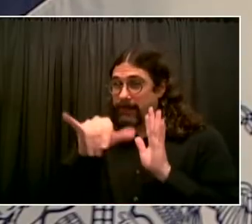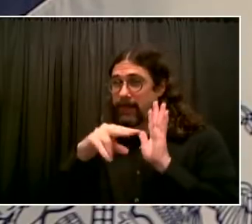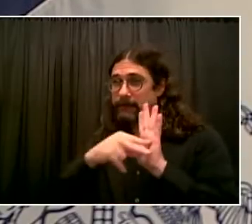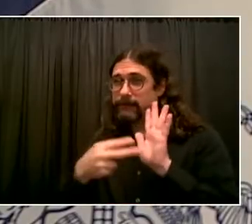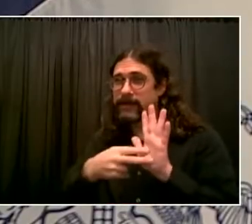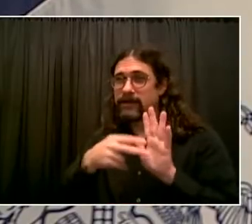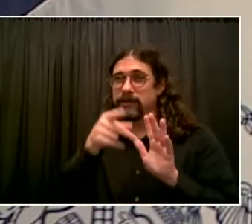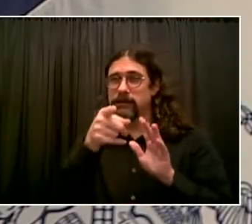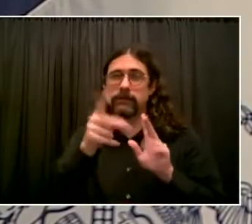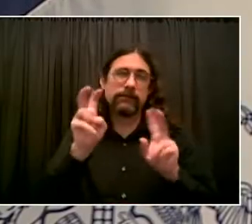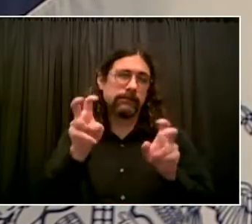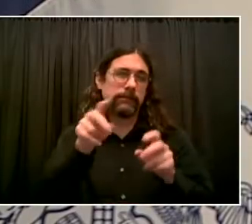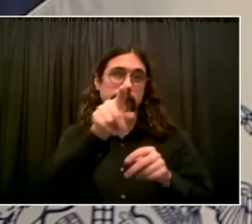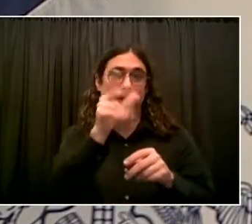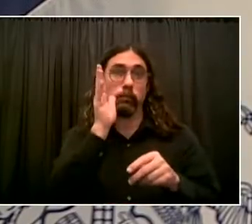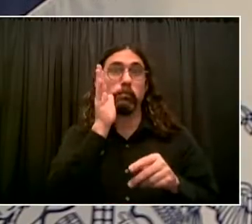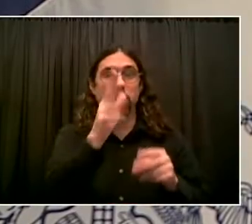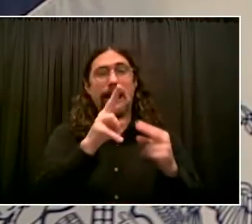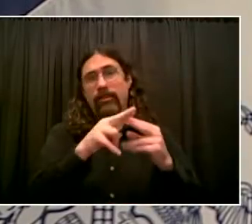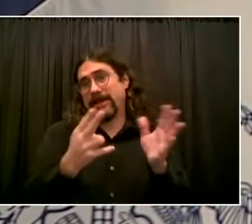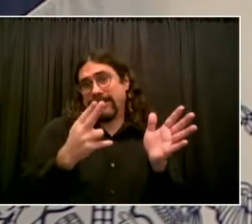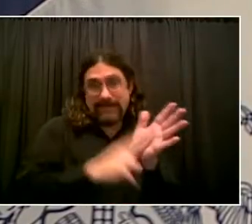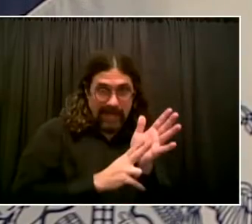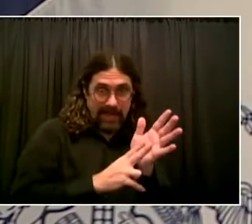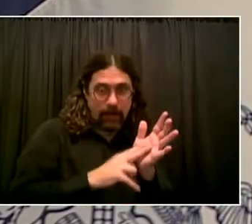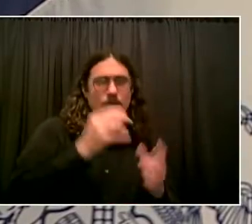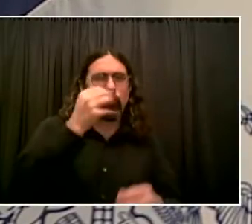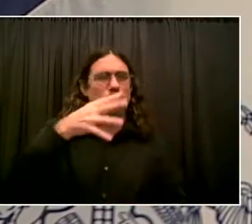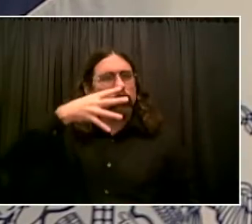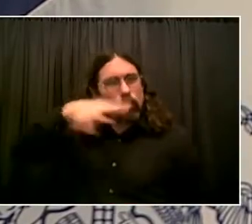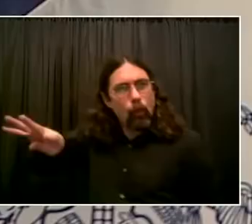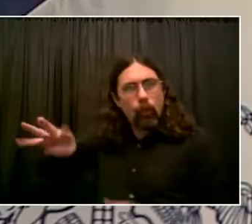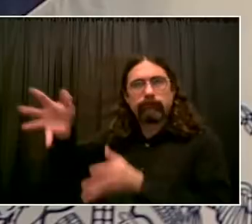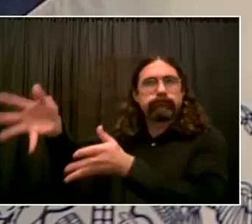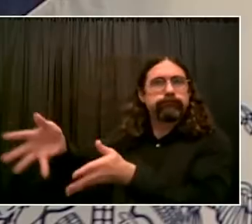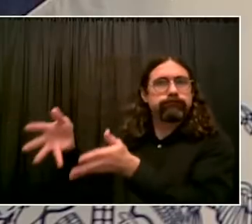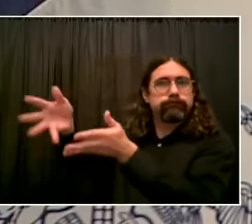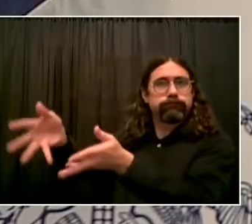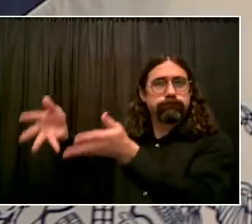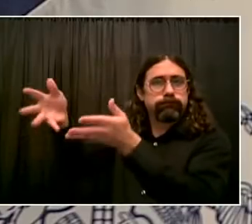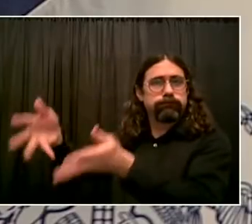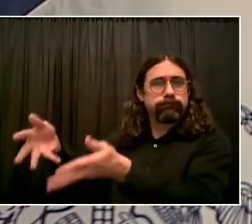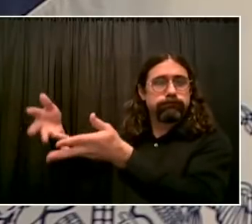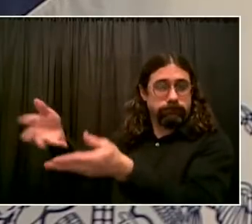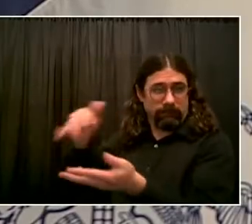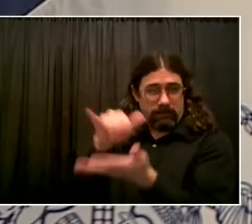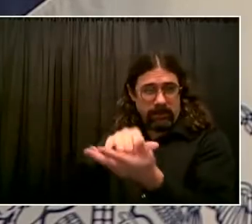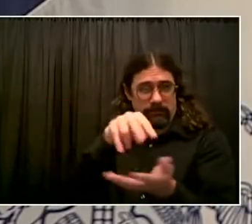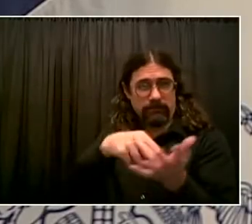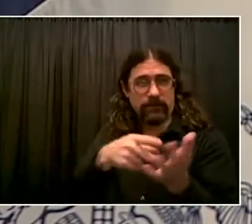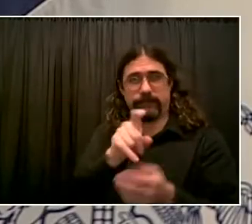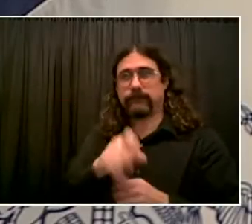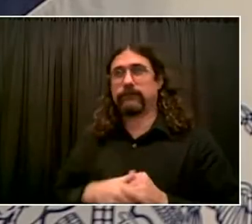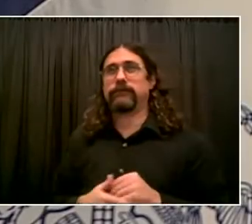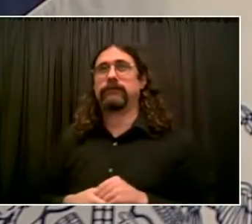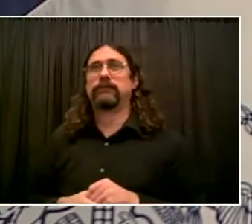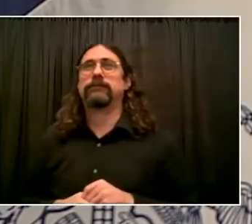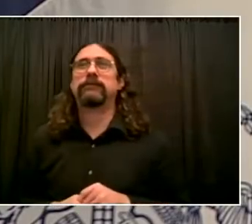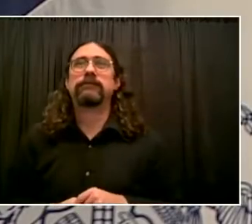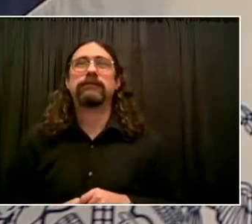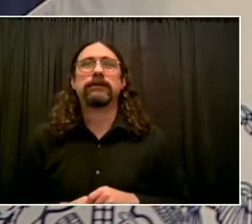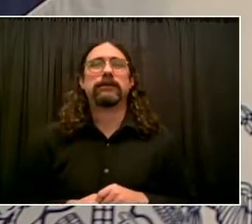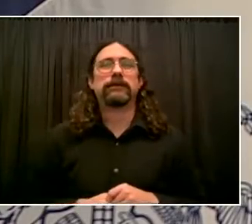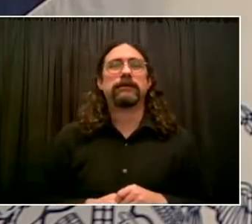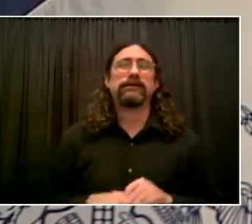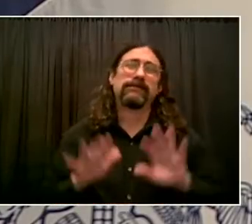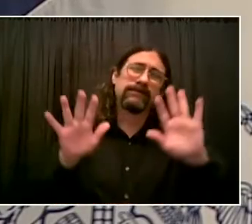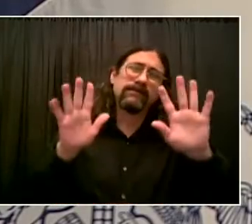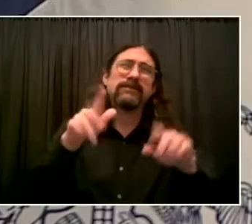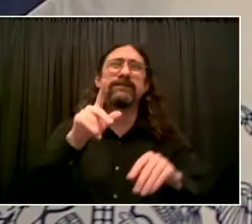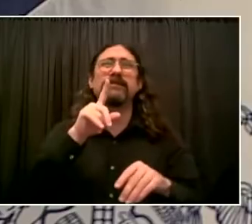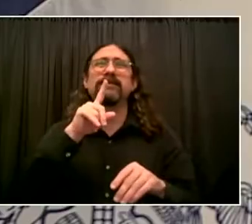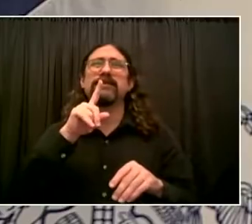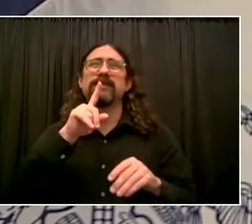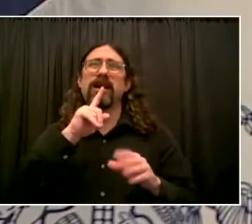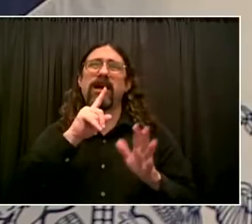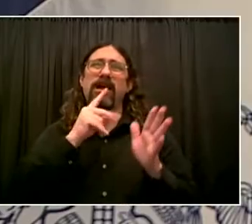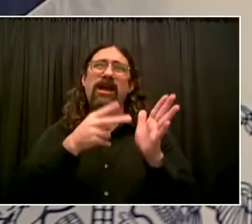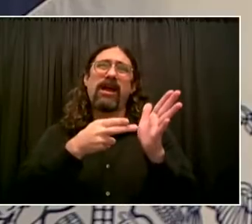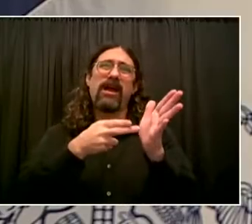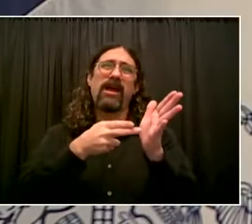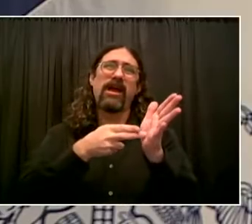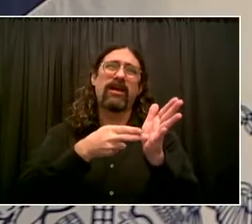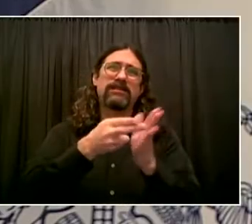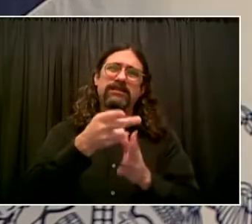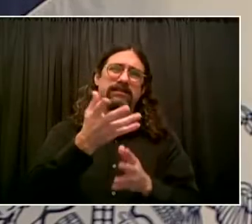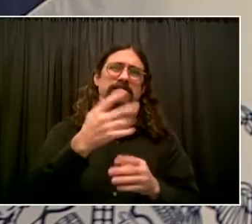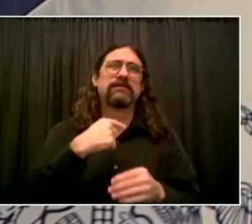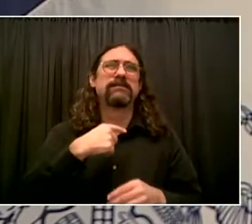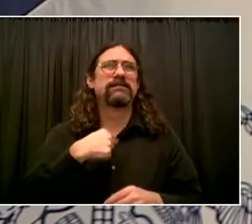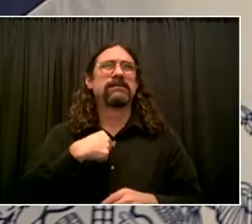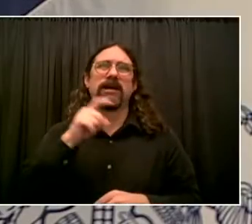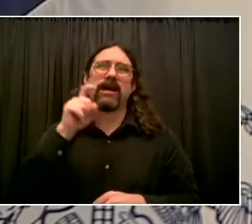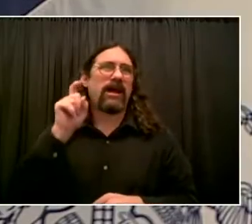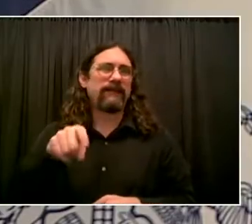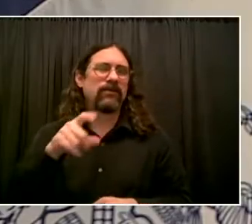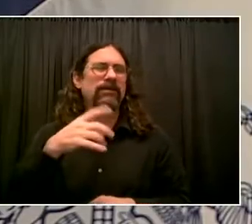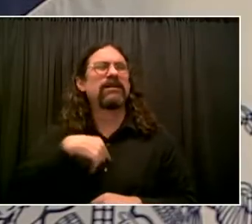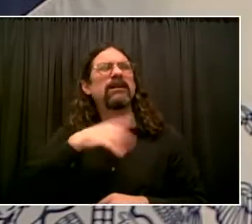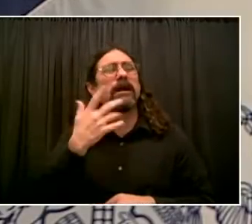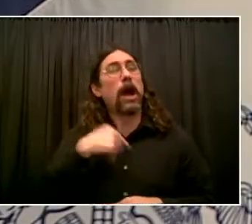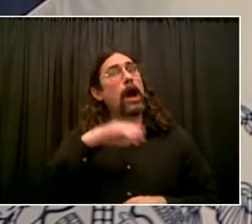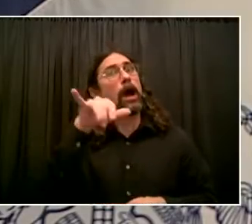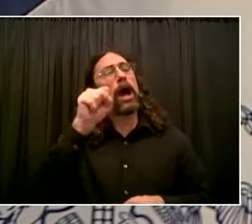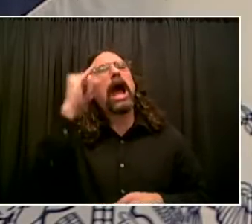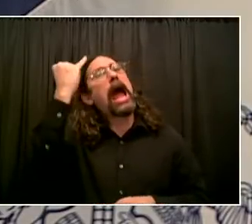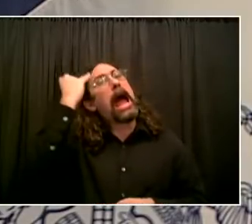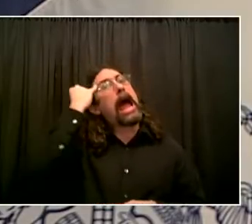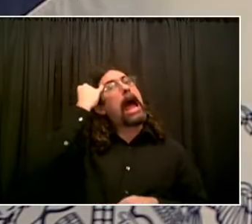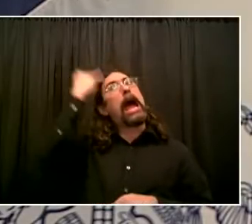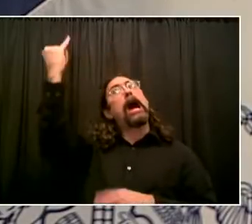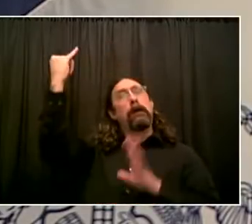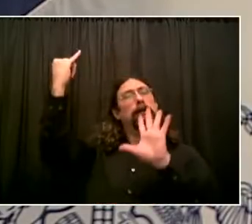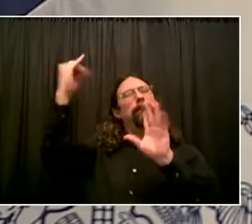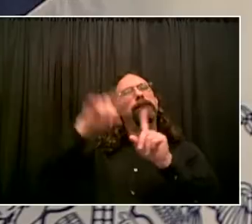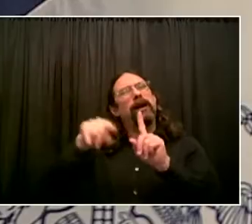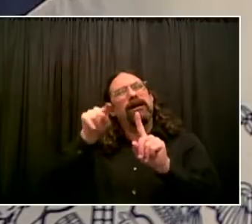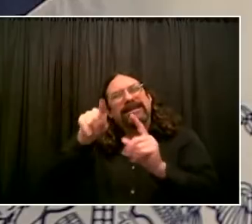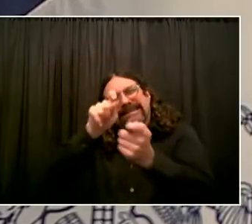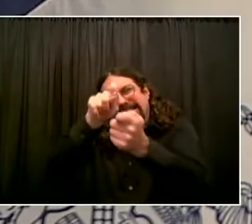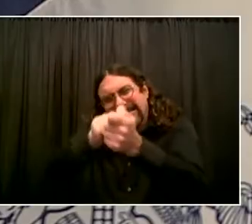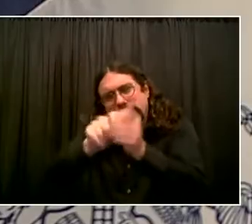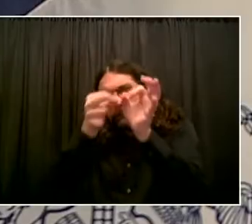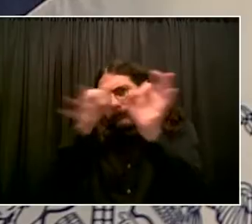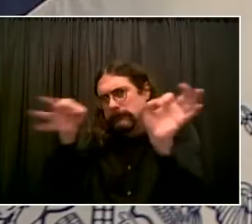AS YOU KNOW, THIS IS